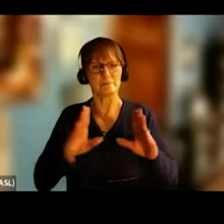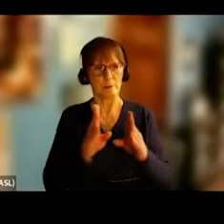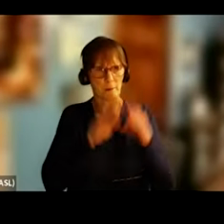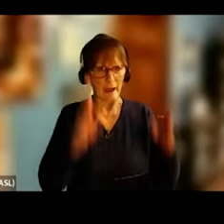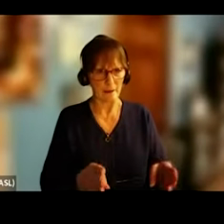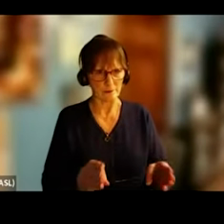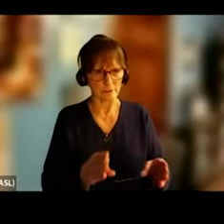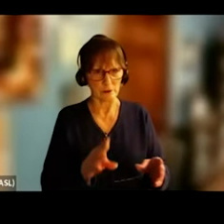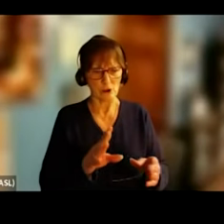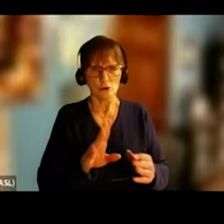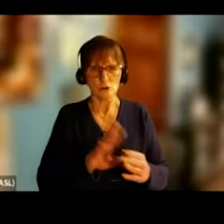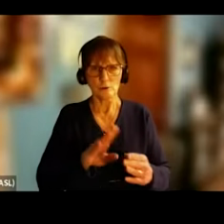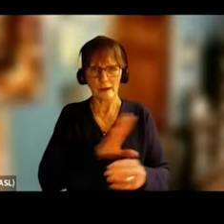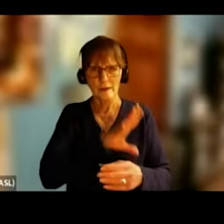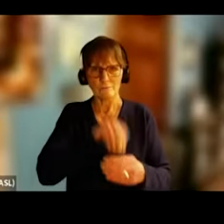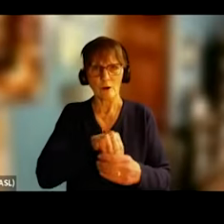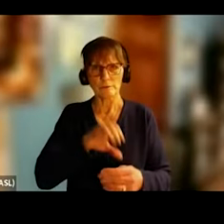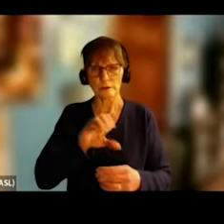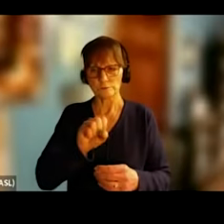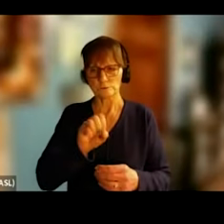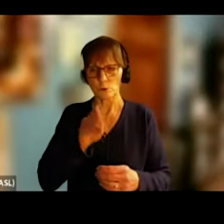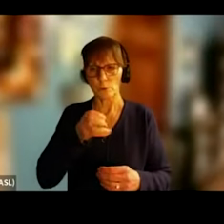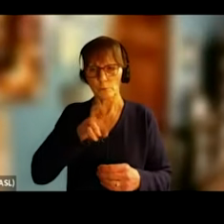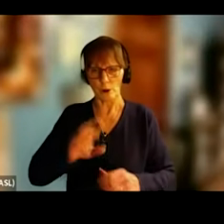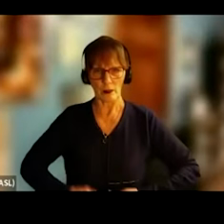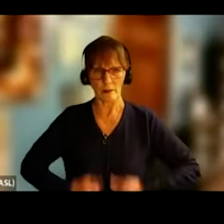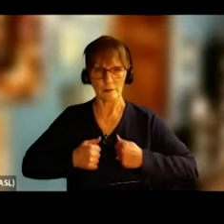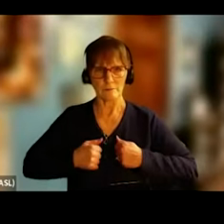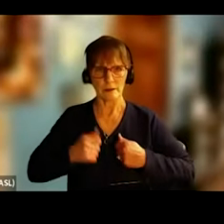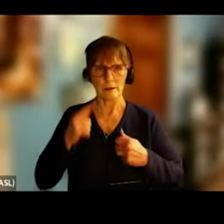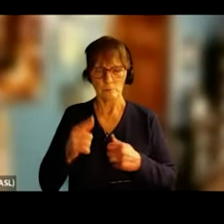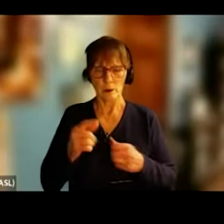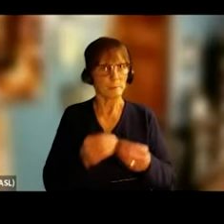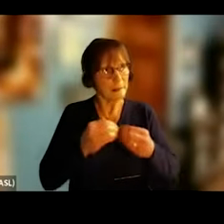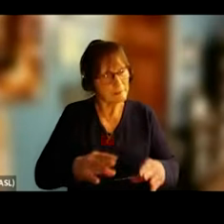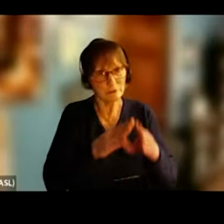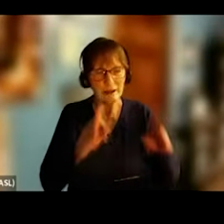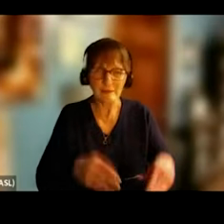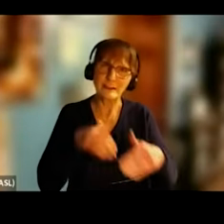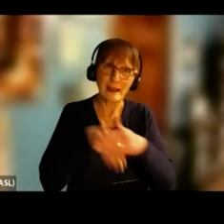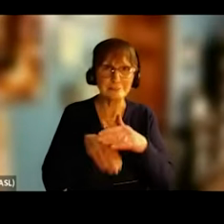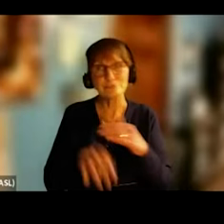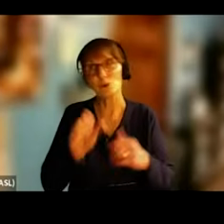to get into a Sober Living. And often that would require losing housing to enter into another housing system.